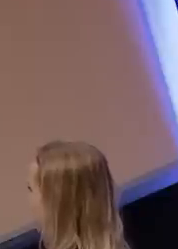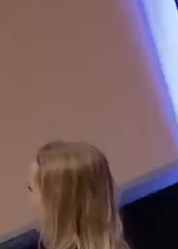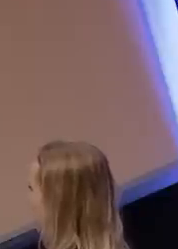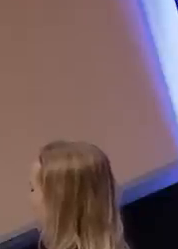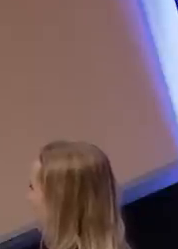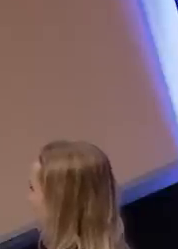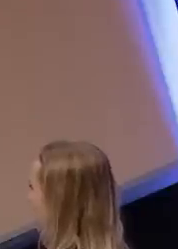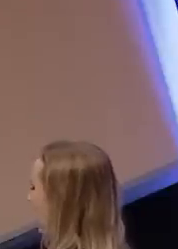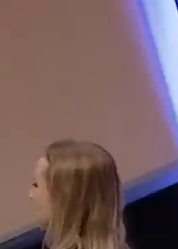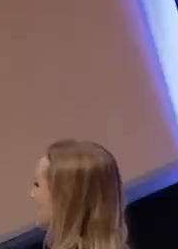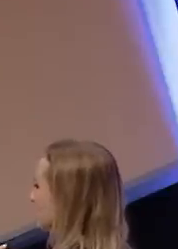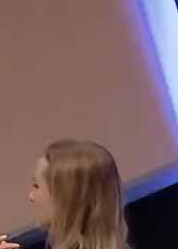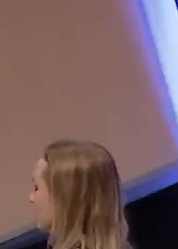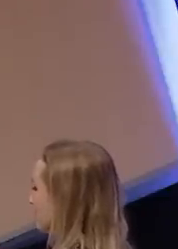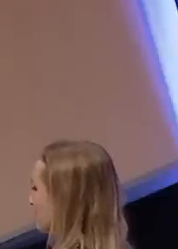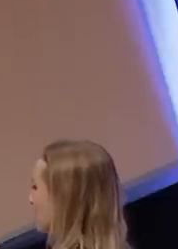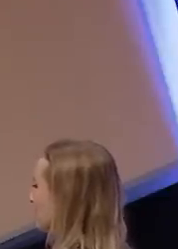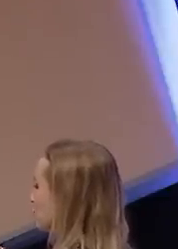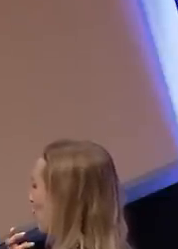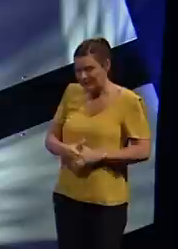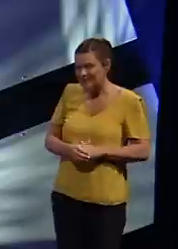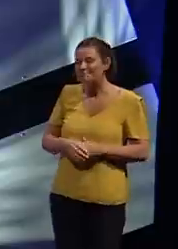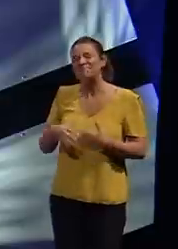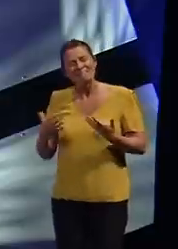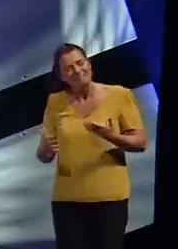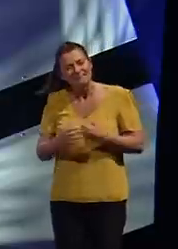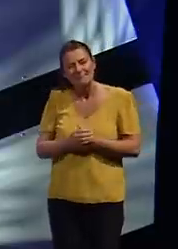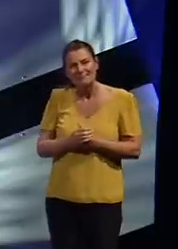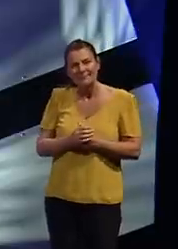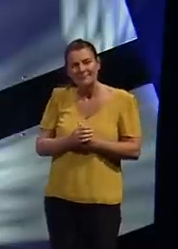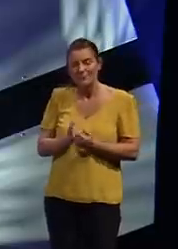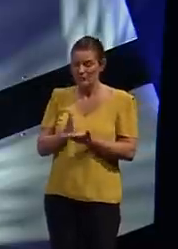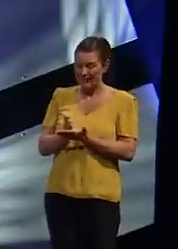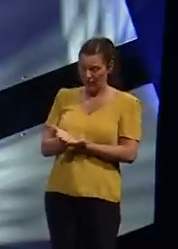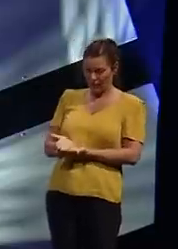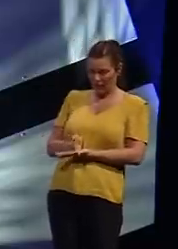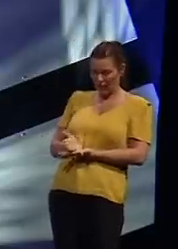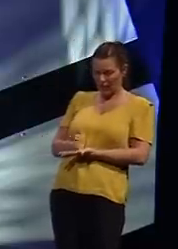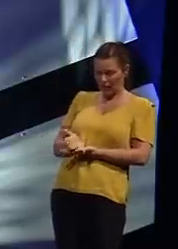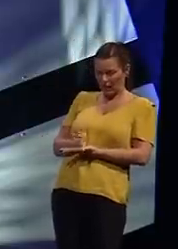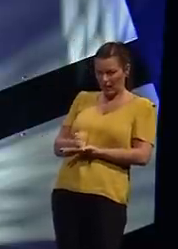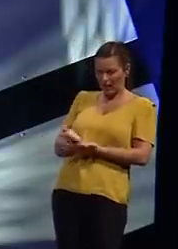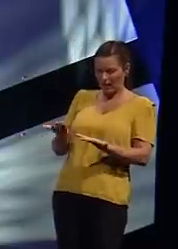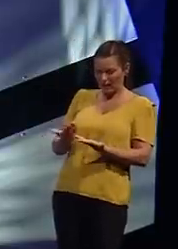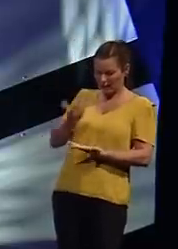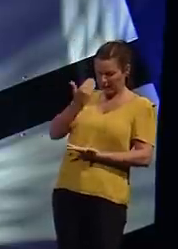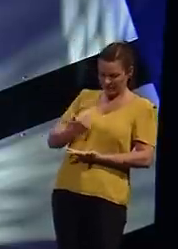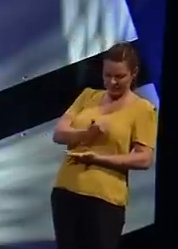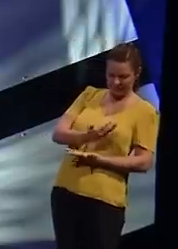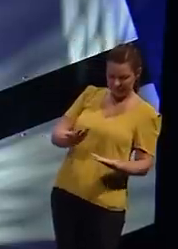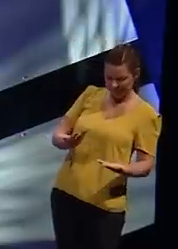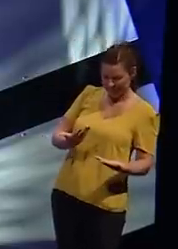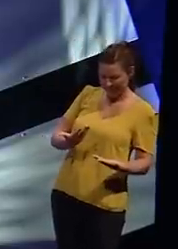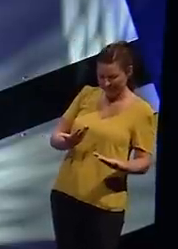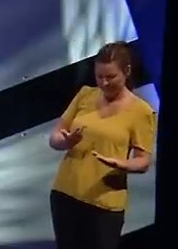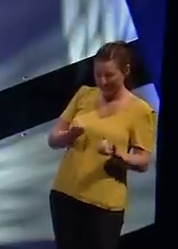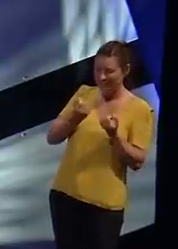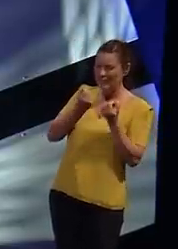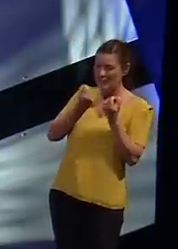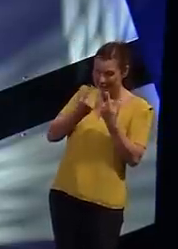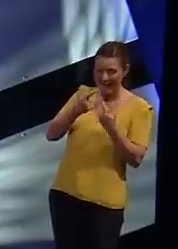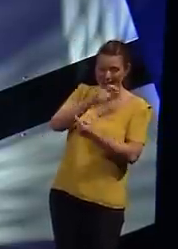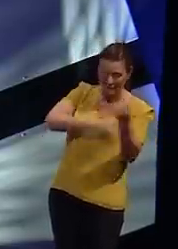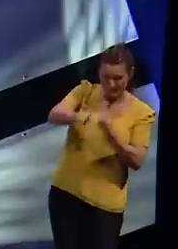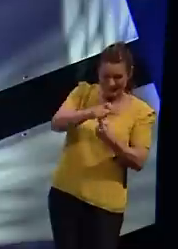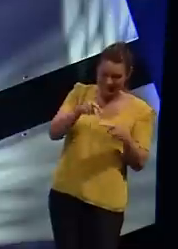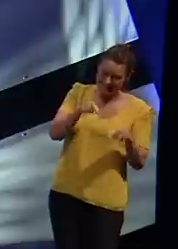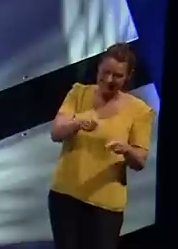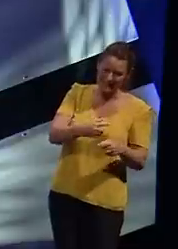Yeah. Yes, it's the torn bit because I can see so much frustration that the deaf community experiences